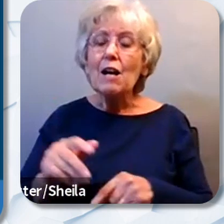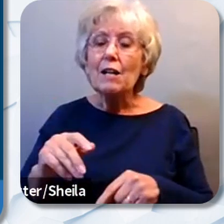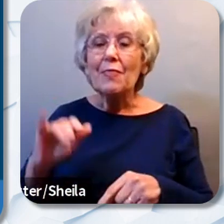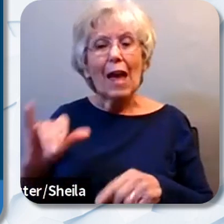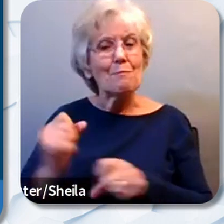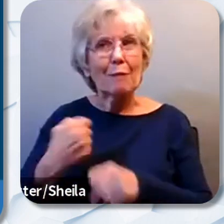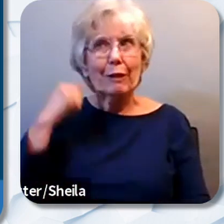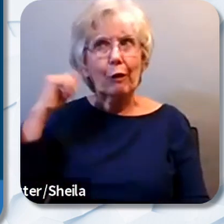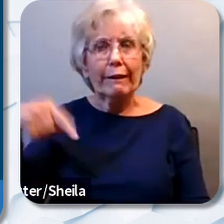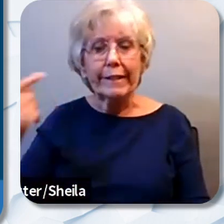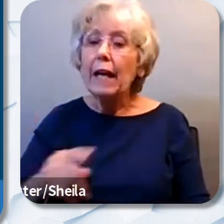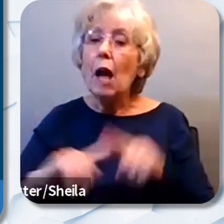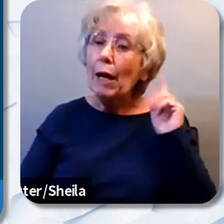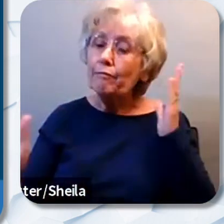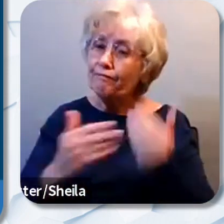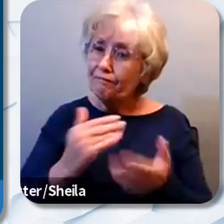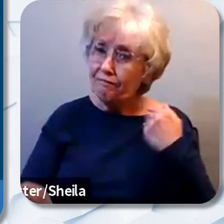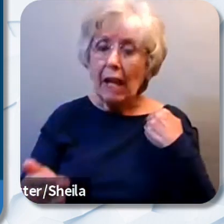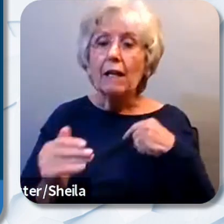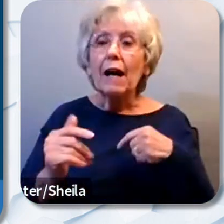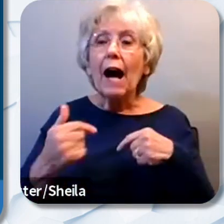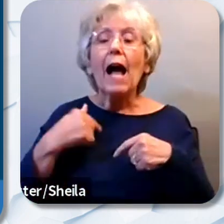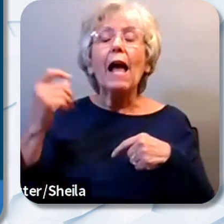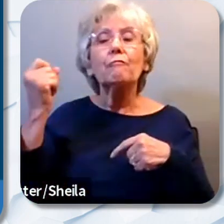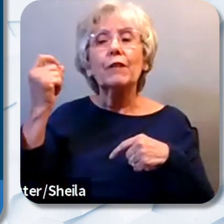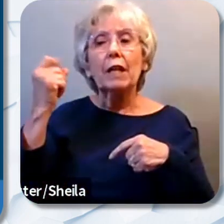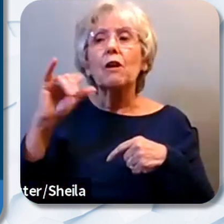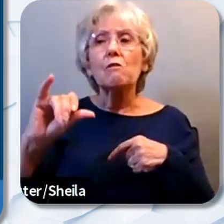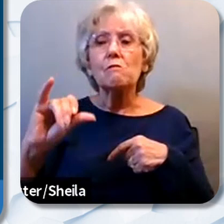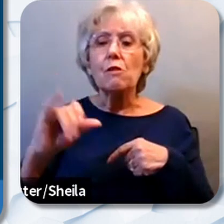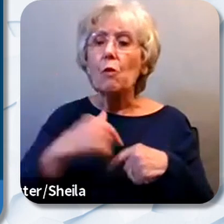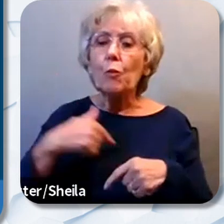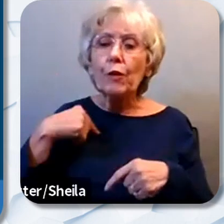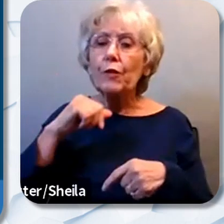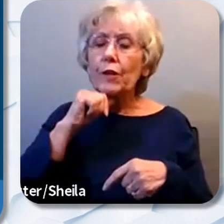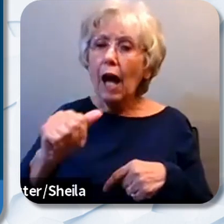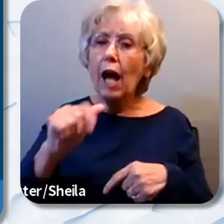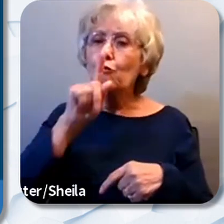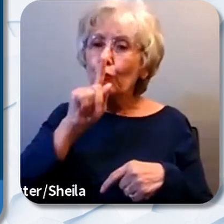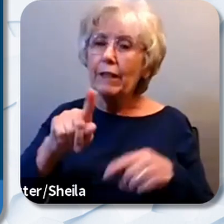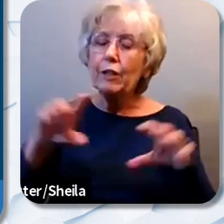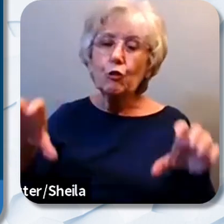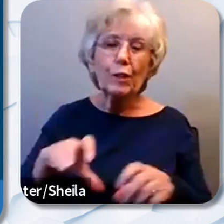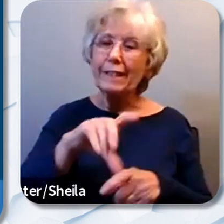me crazy so, then I realized that we weren't doing we weren't really doing tk and we weren't